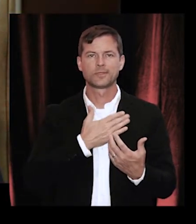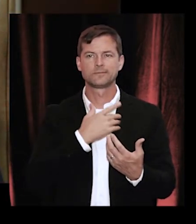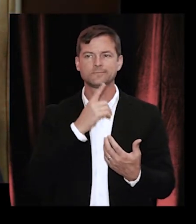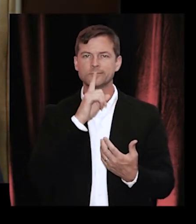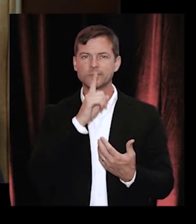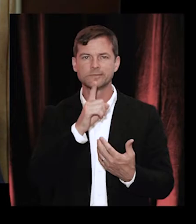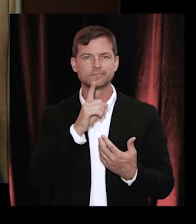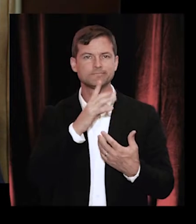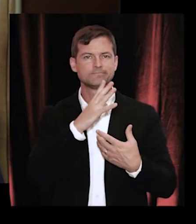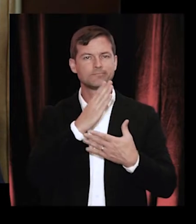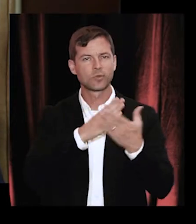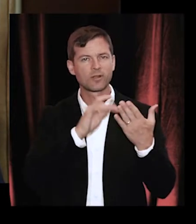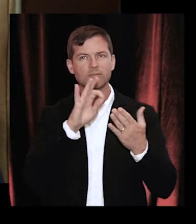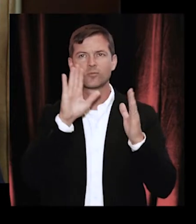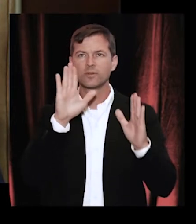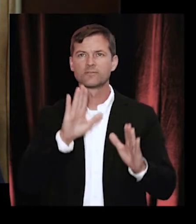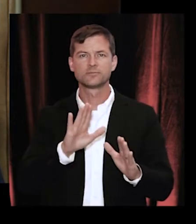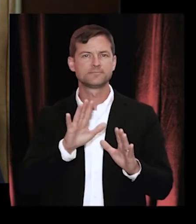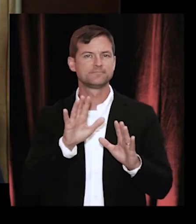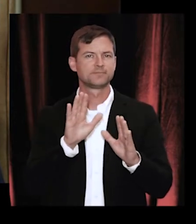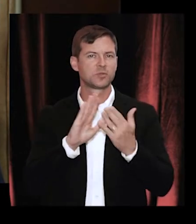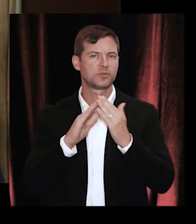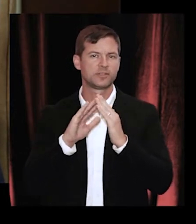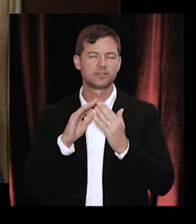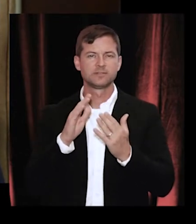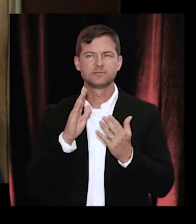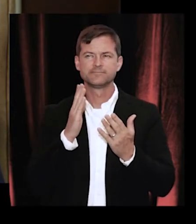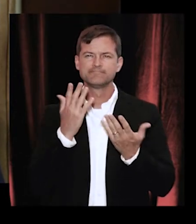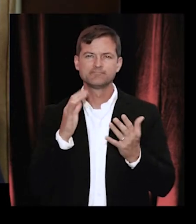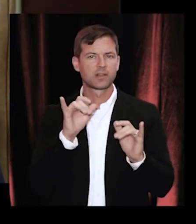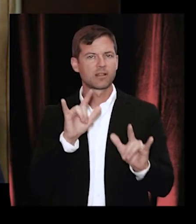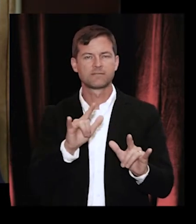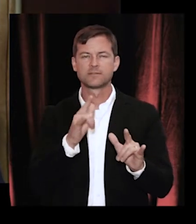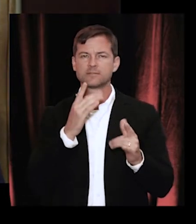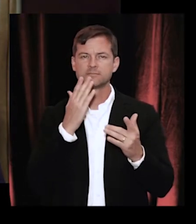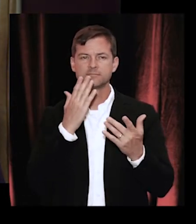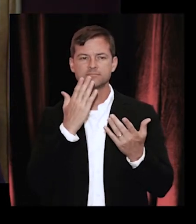display of love and an appreciation for individuals who so surely need it.